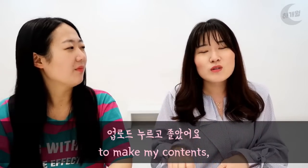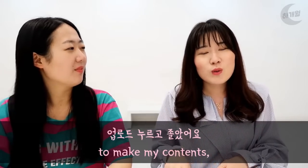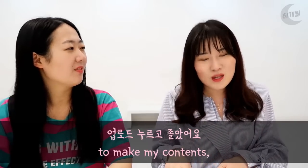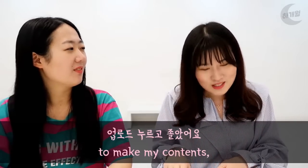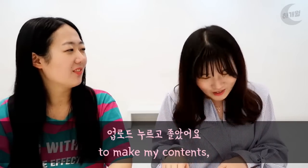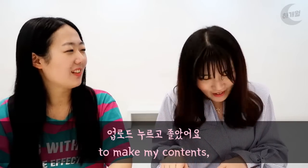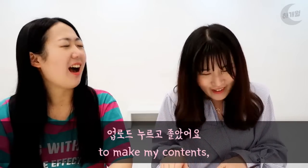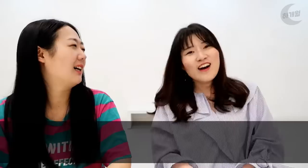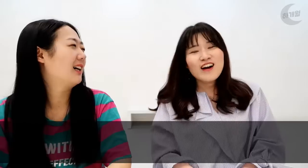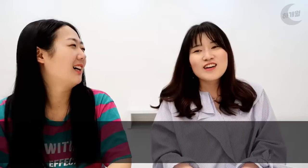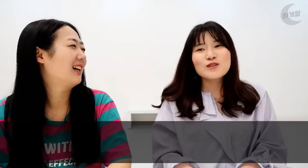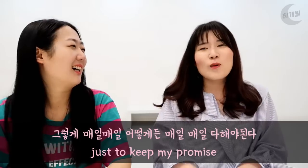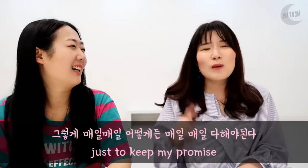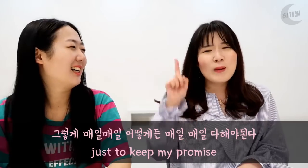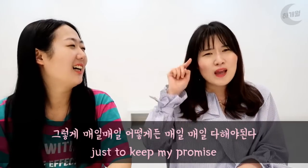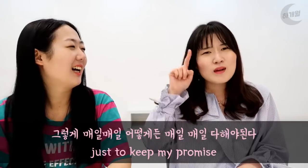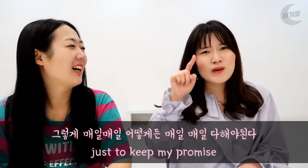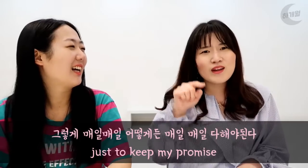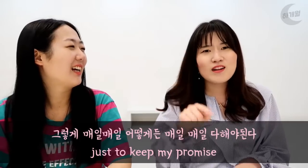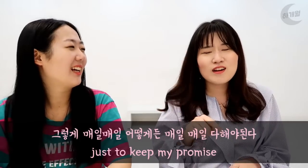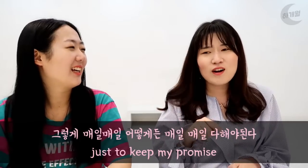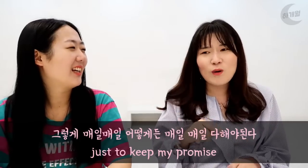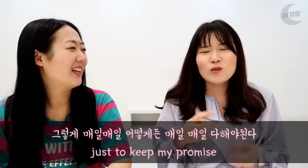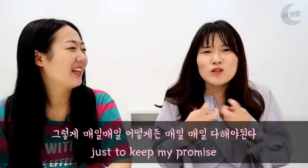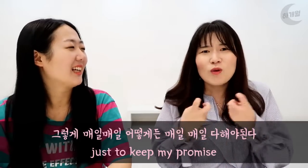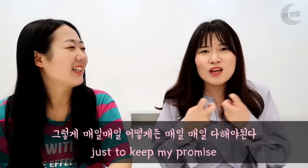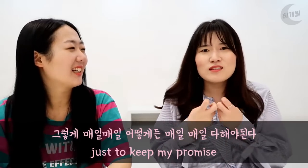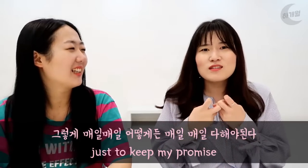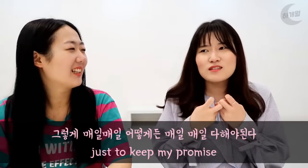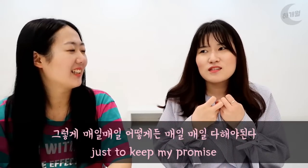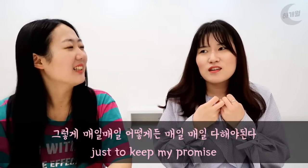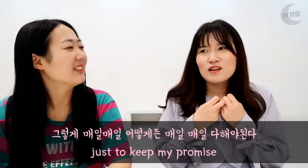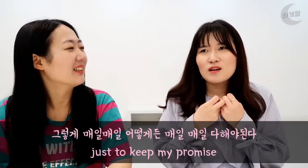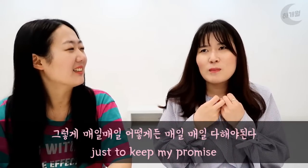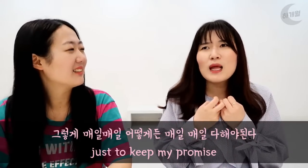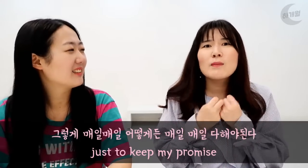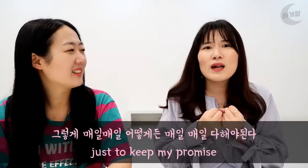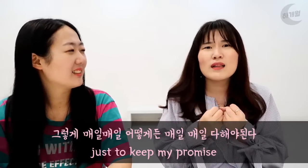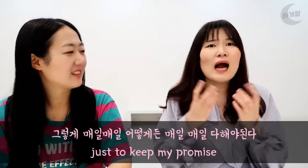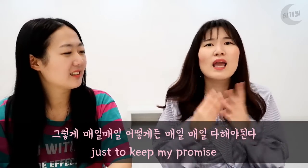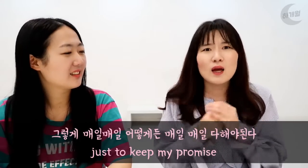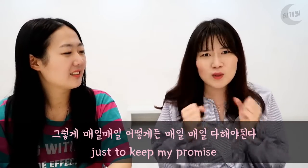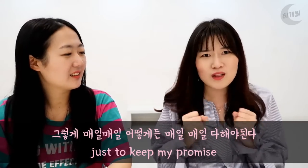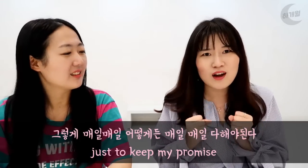to make my contents, just to keep my promise